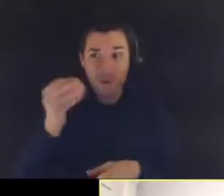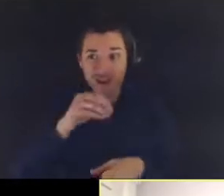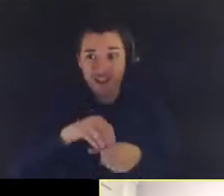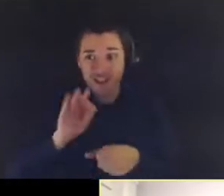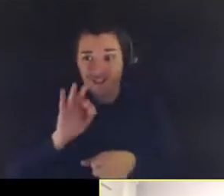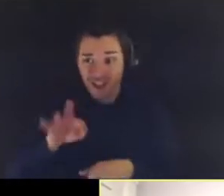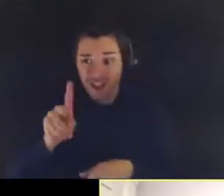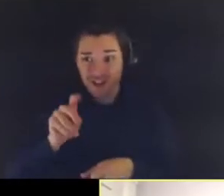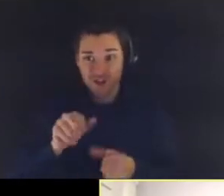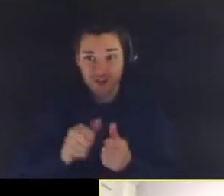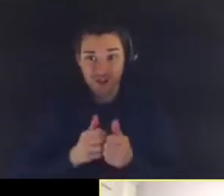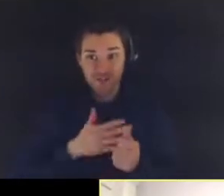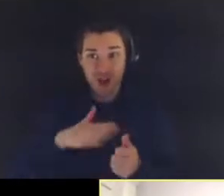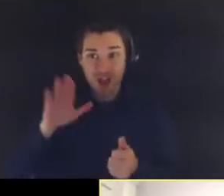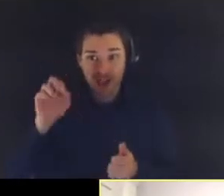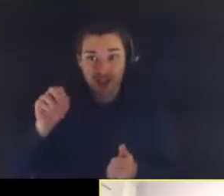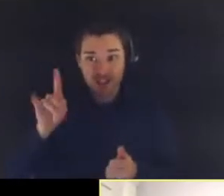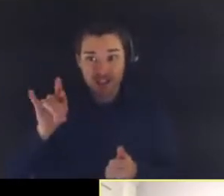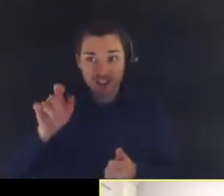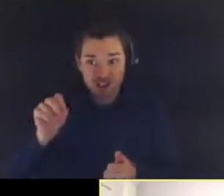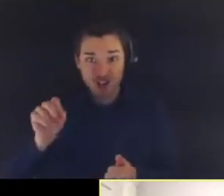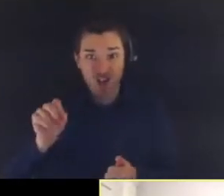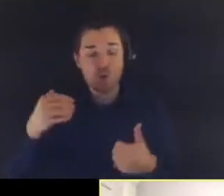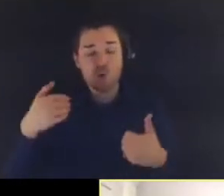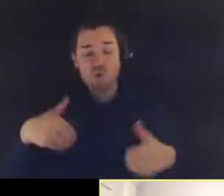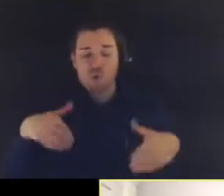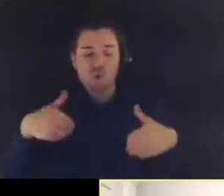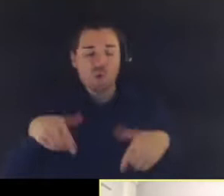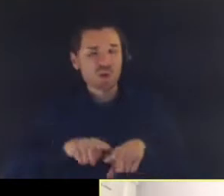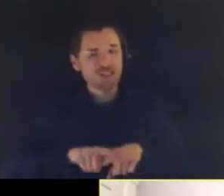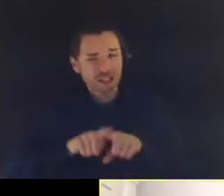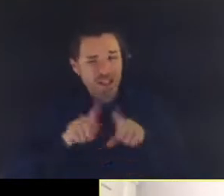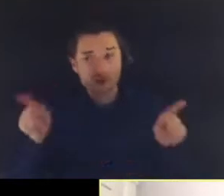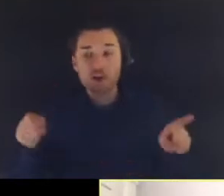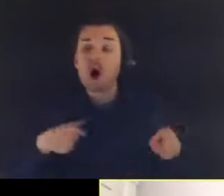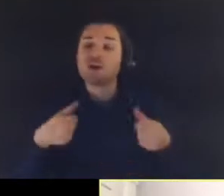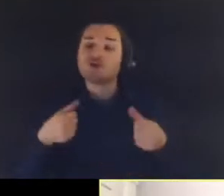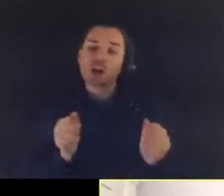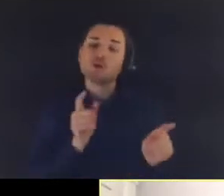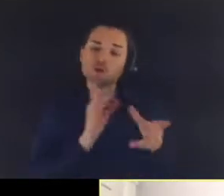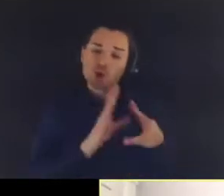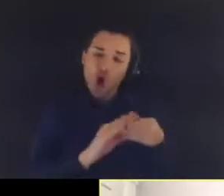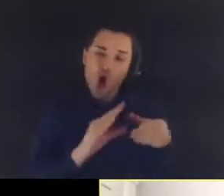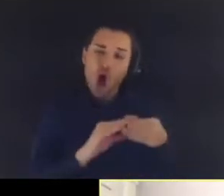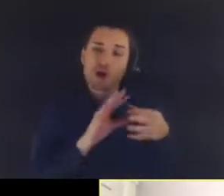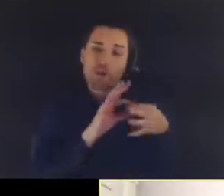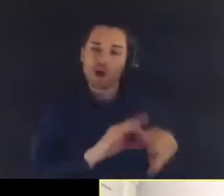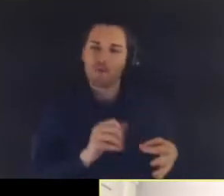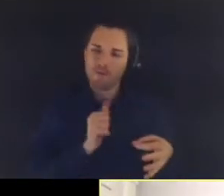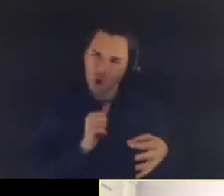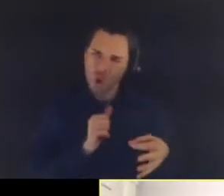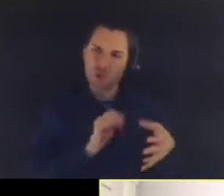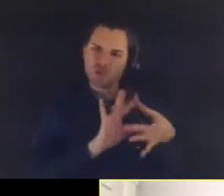I ve tried to both talk about my own story and educate myself and lift up others stories.